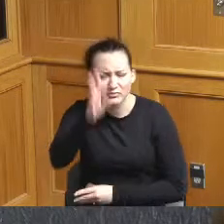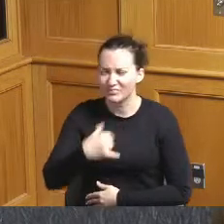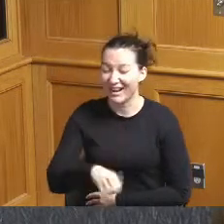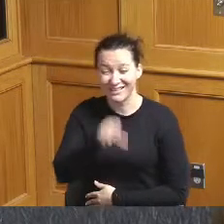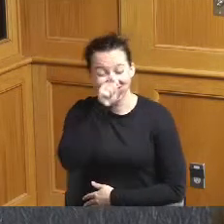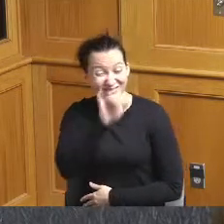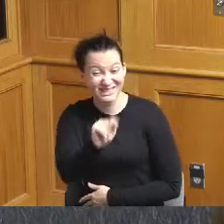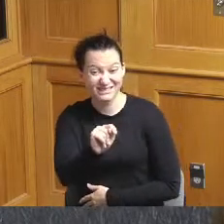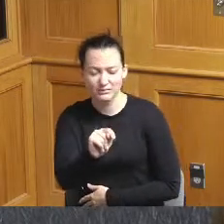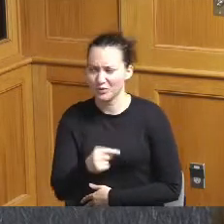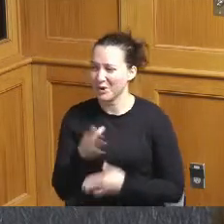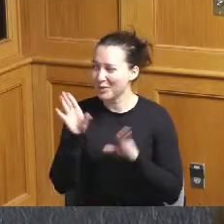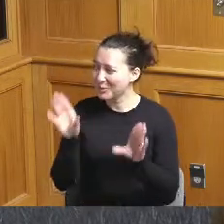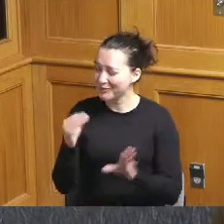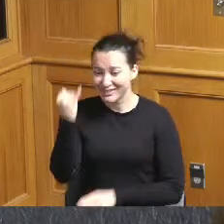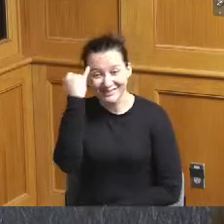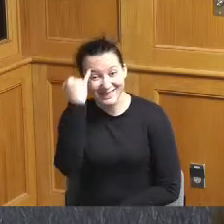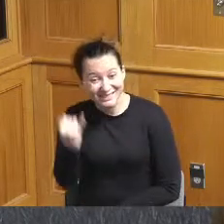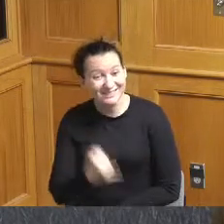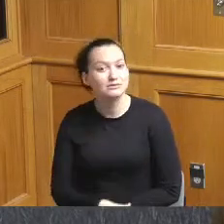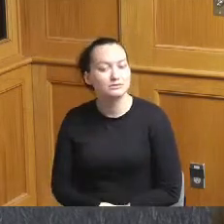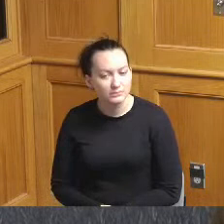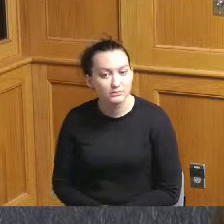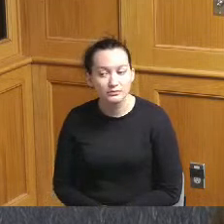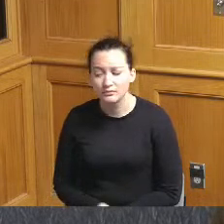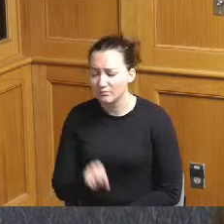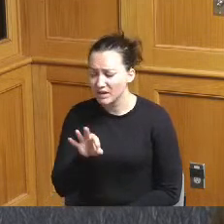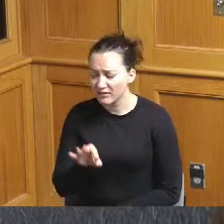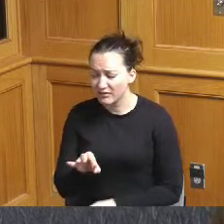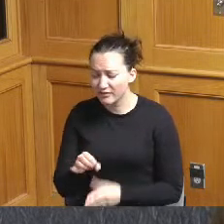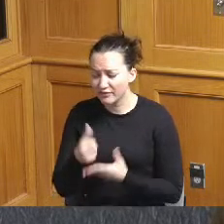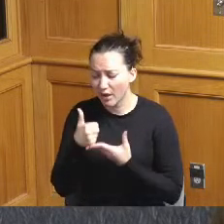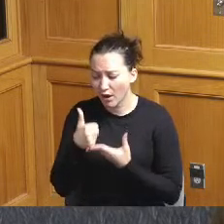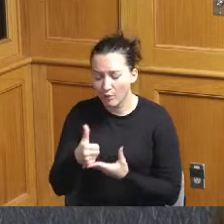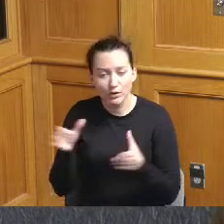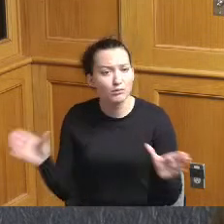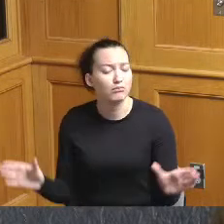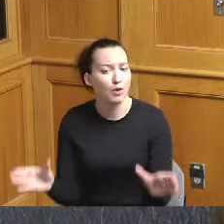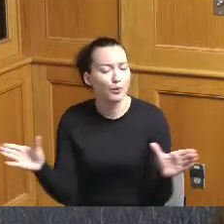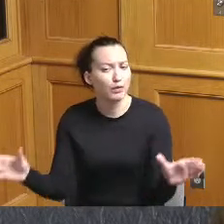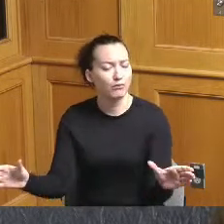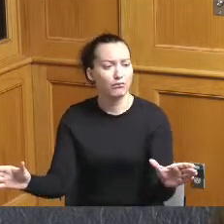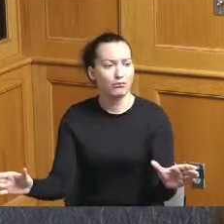that idea what a great idea you know and if and if we can help promote those kinds of things please